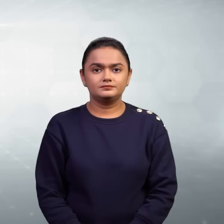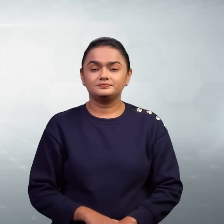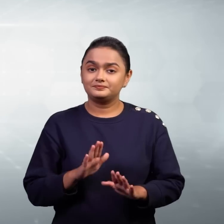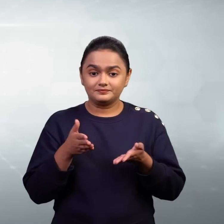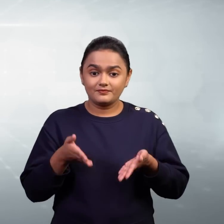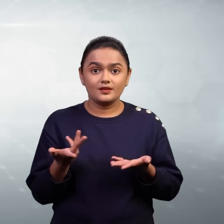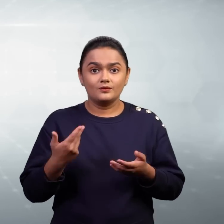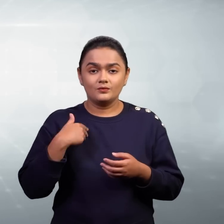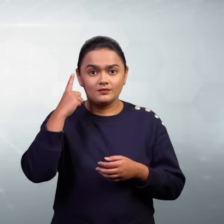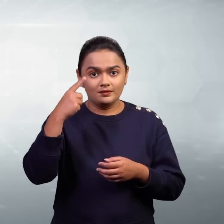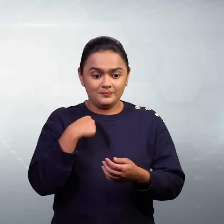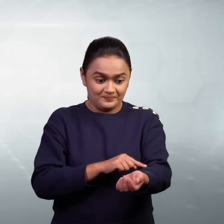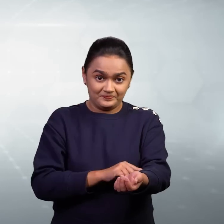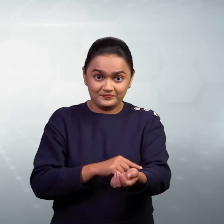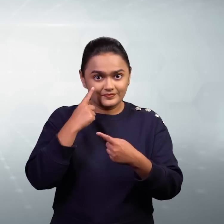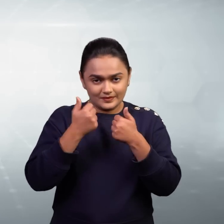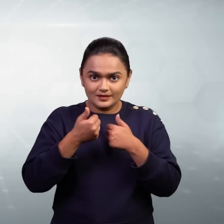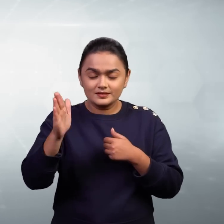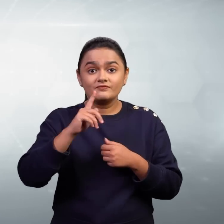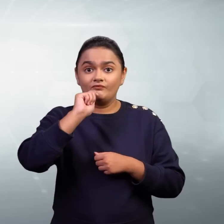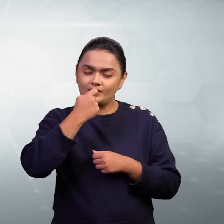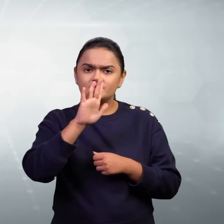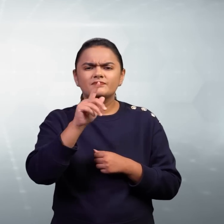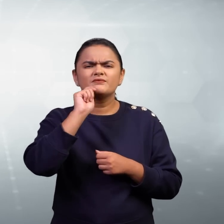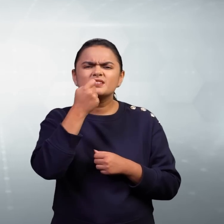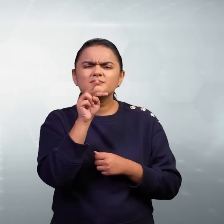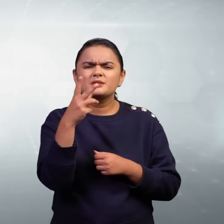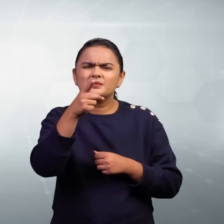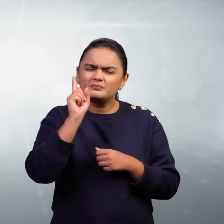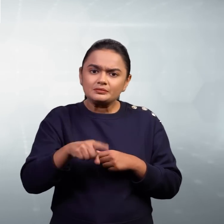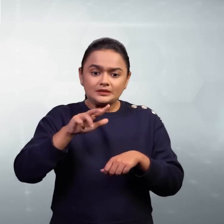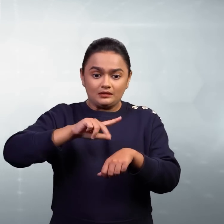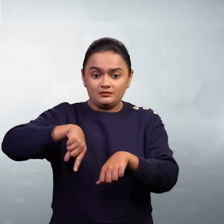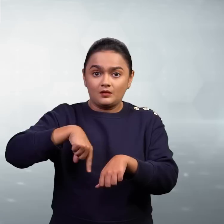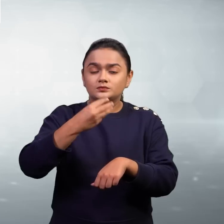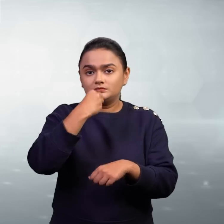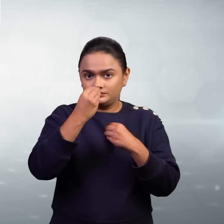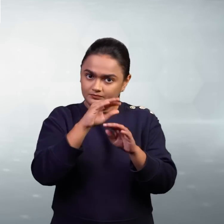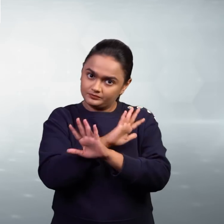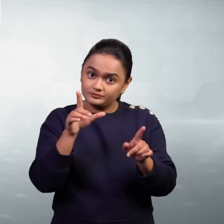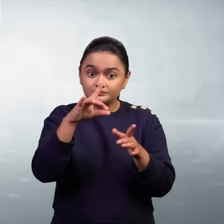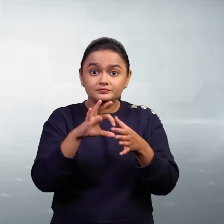What does a fasting blood test mean? You will need to fast for at least 8 hours to check your sugar levels.